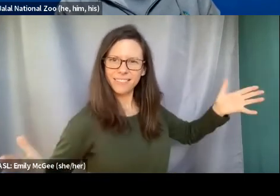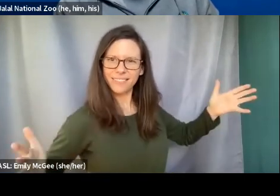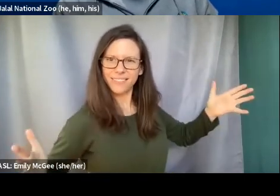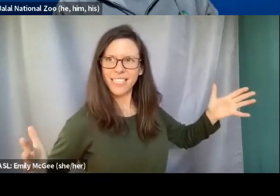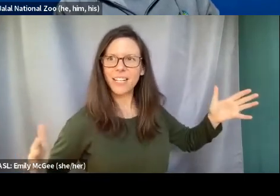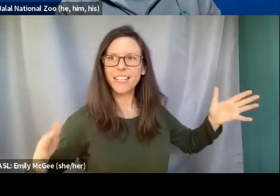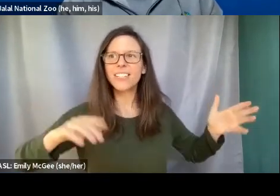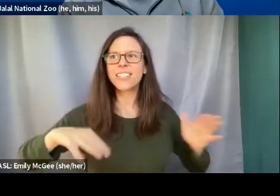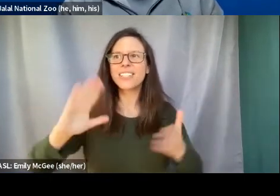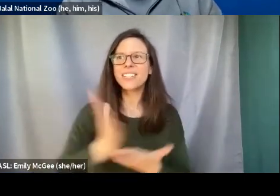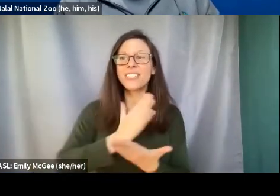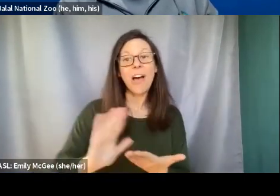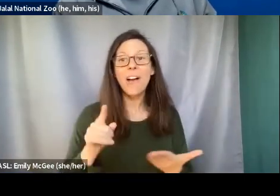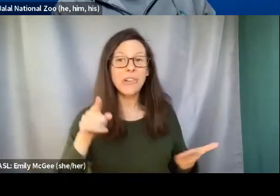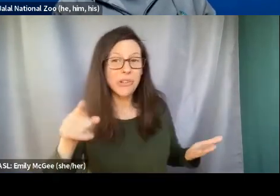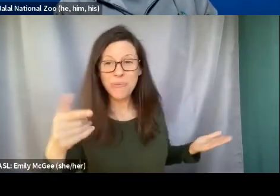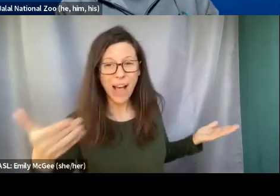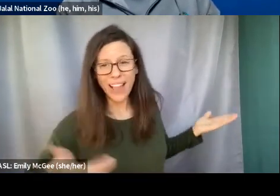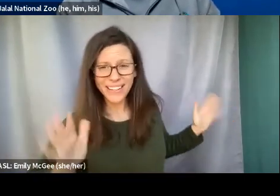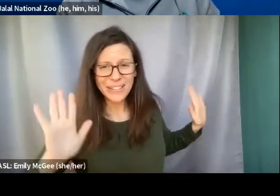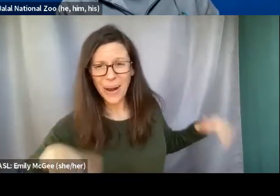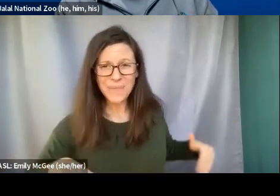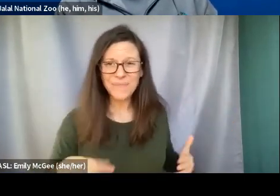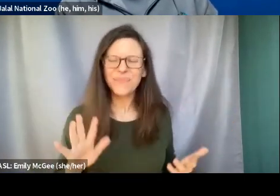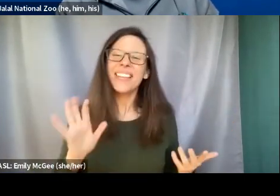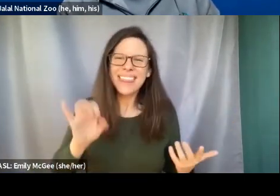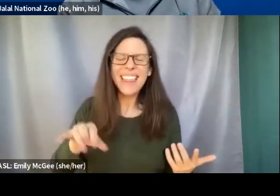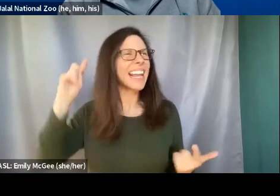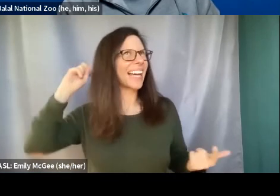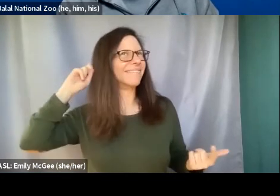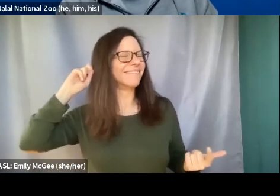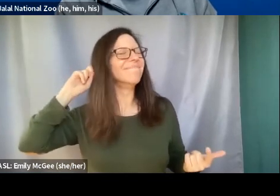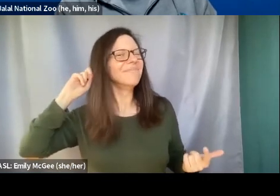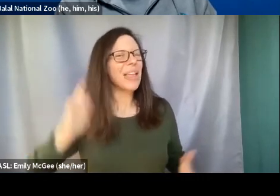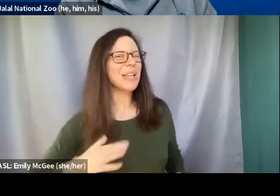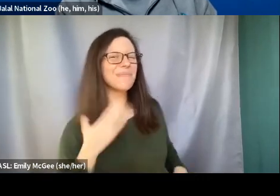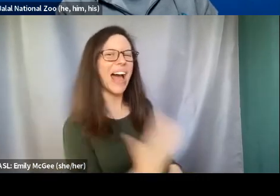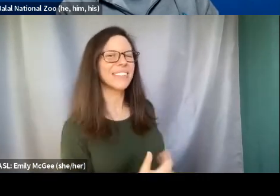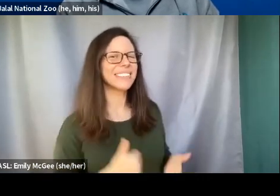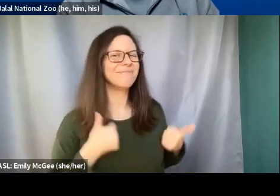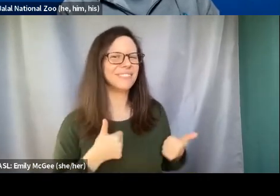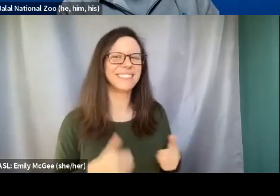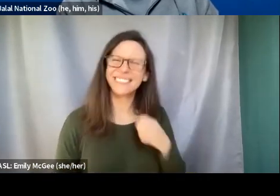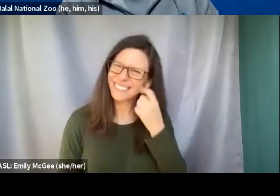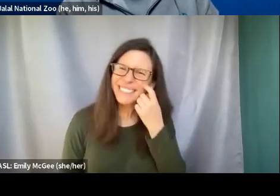But, yeah I love it. >>Shellie: That's fantastic and our viewers at home, or if they're in school or